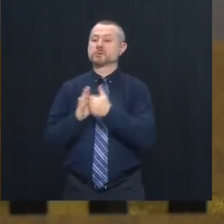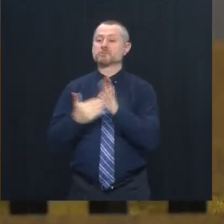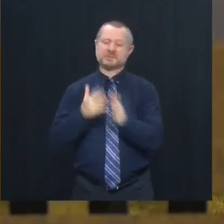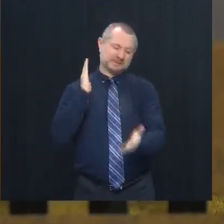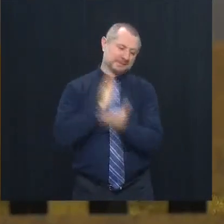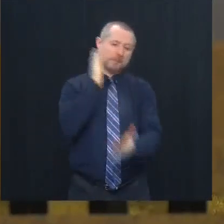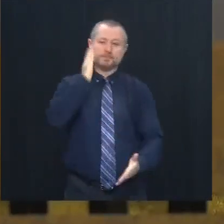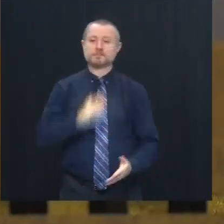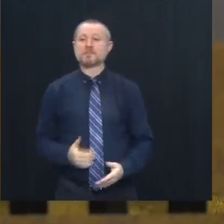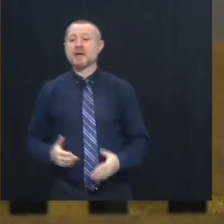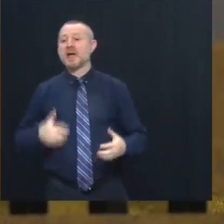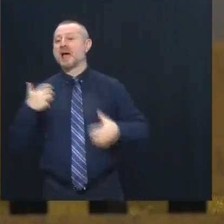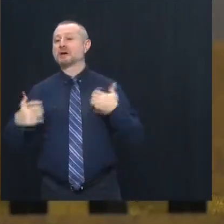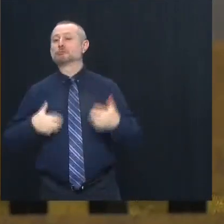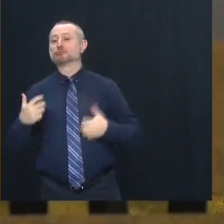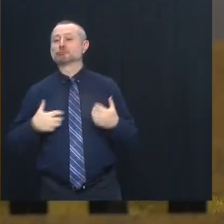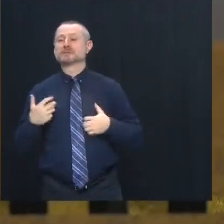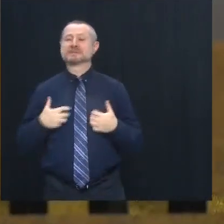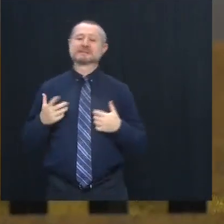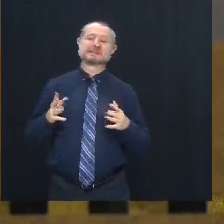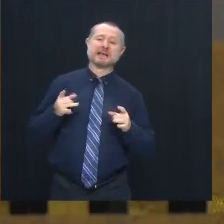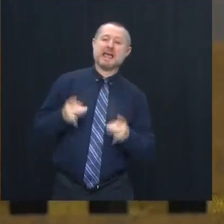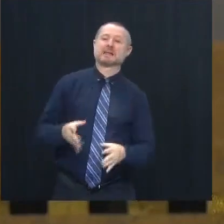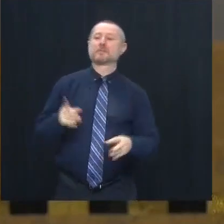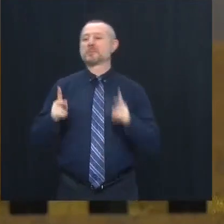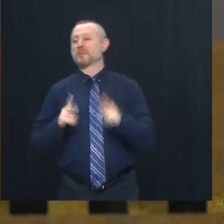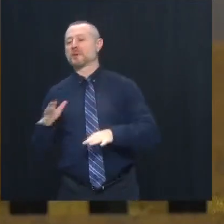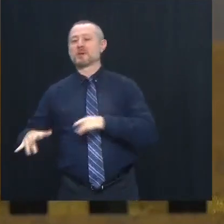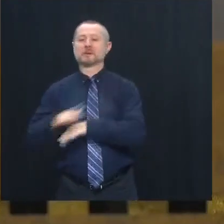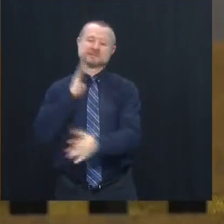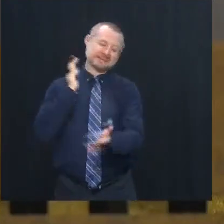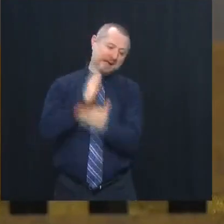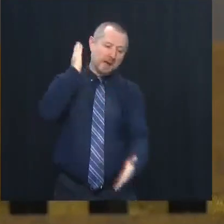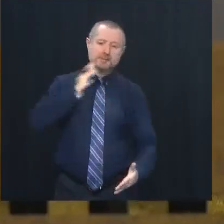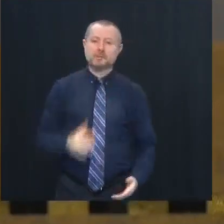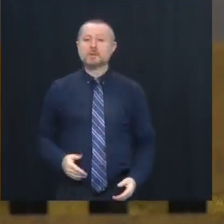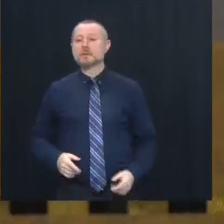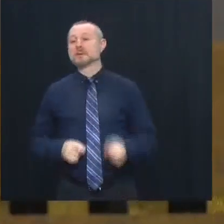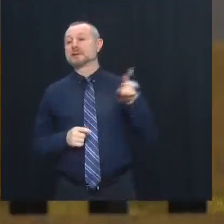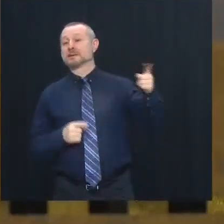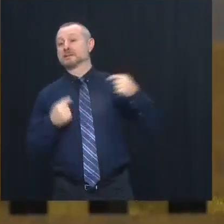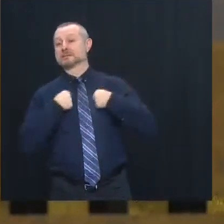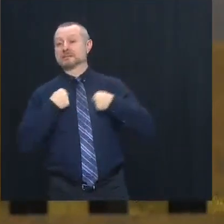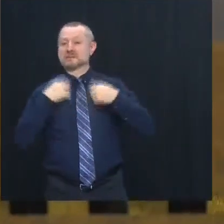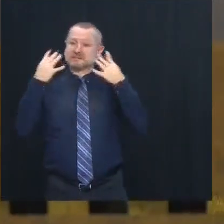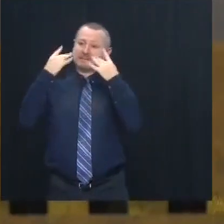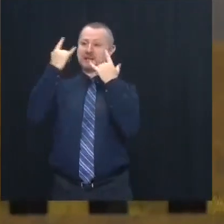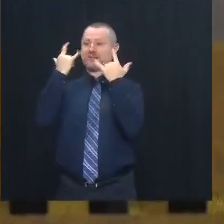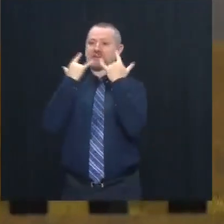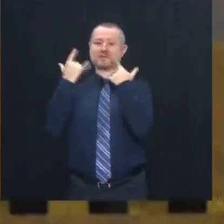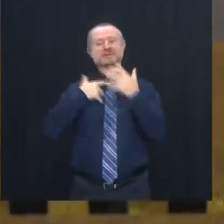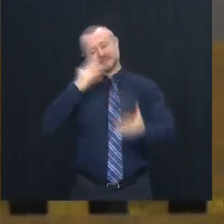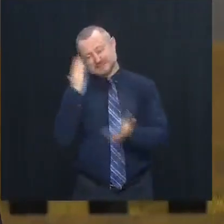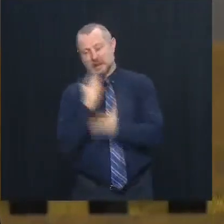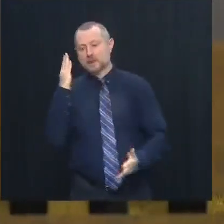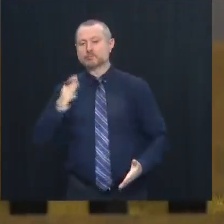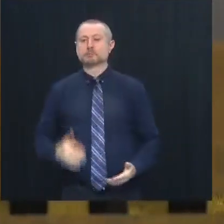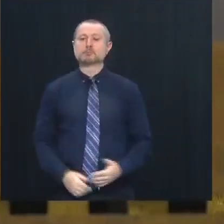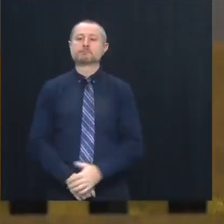LESSON, STOP THE ABUSE. STOP THE DIVISION. STOP THE ANGER.